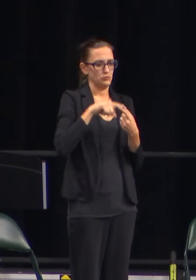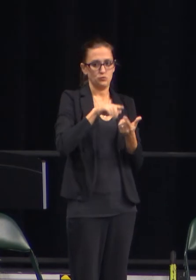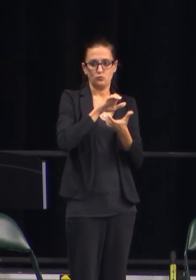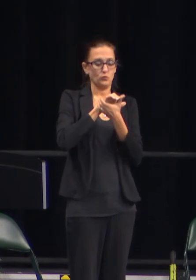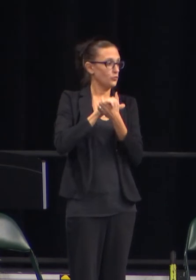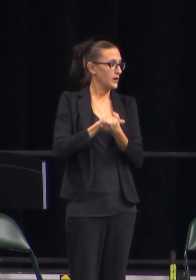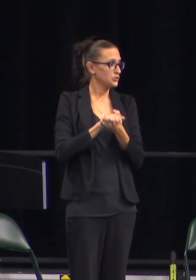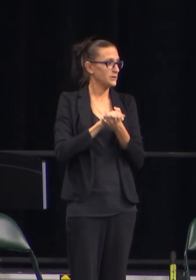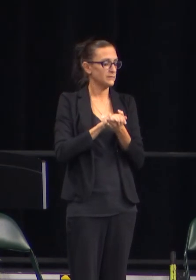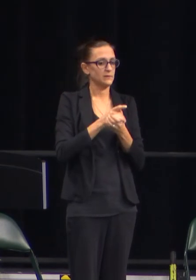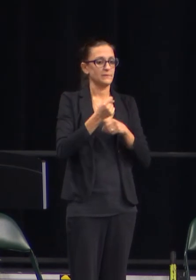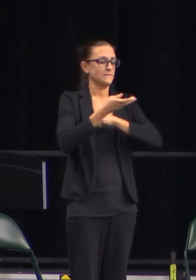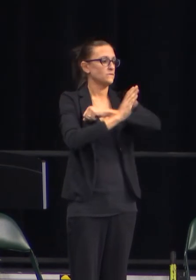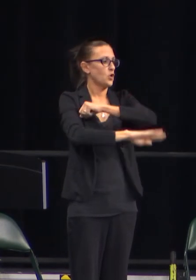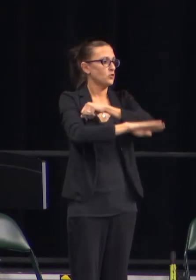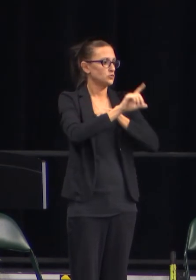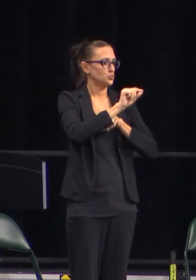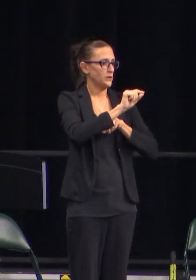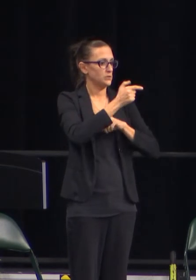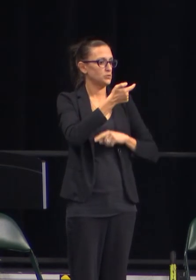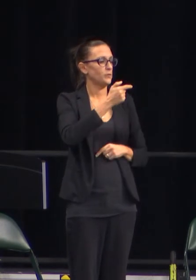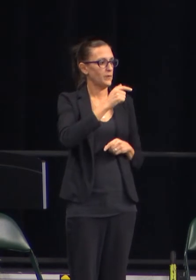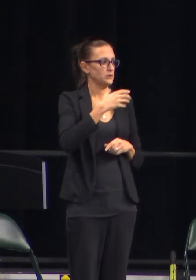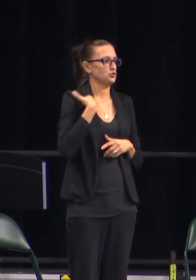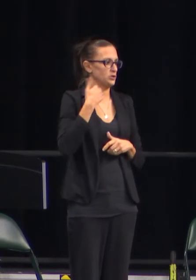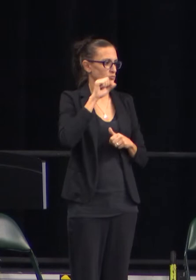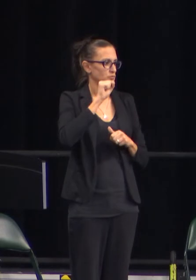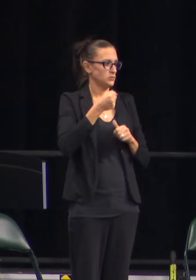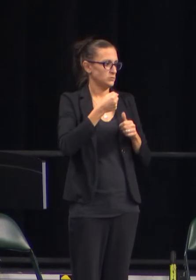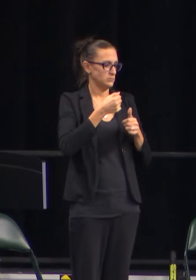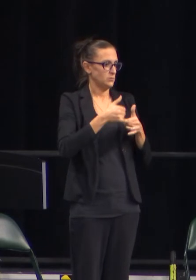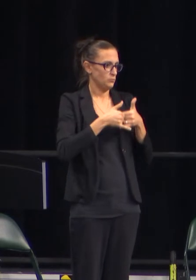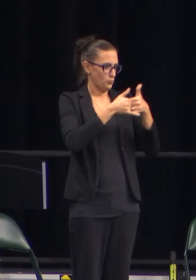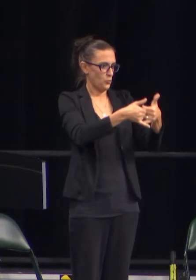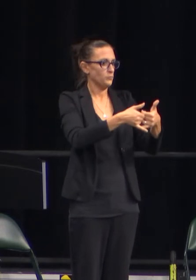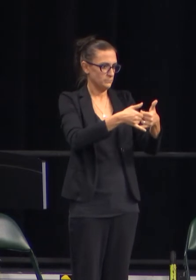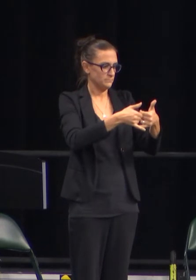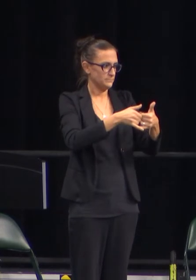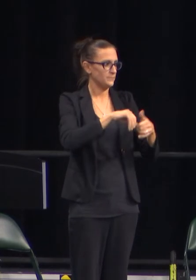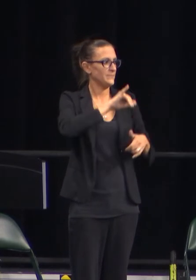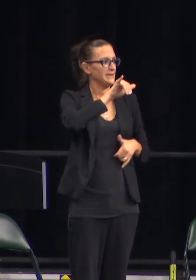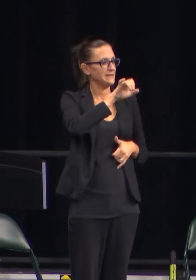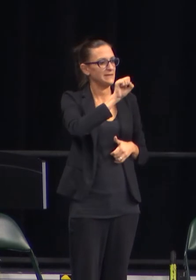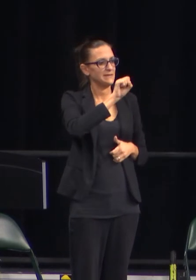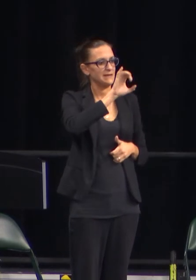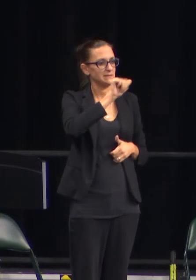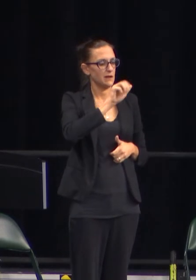the Fall 2021 Chancellor's Achievement Award recipient, Yessica Marroquin.